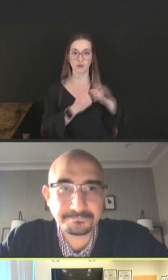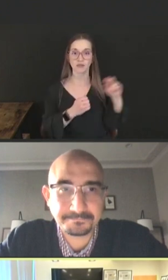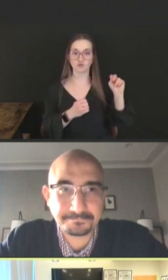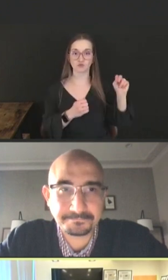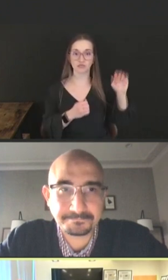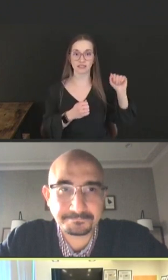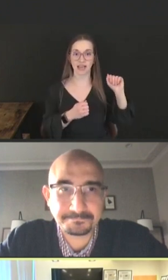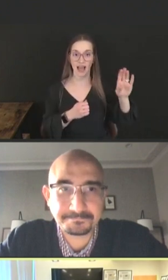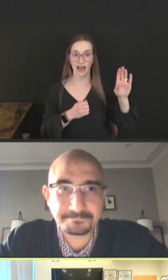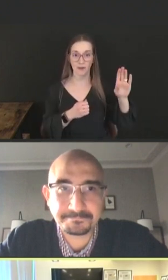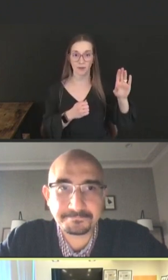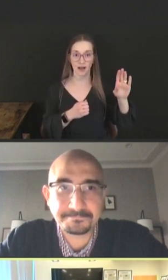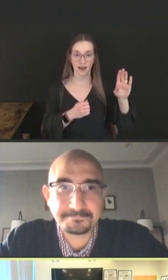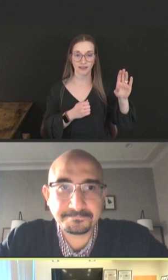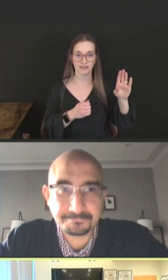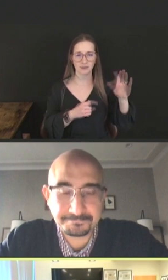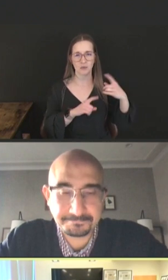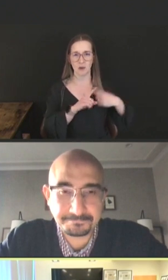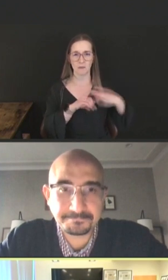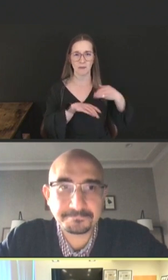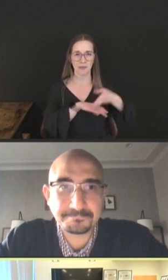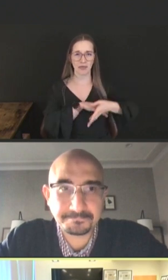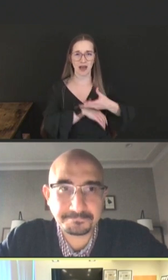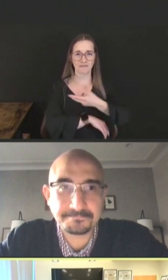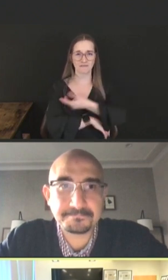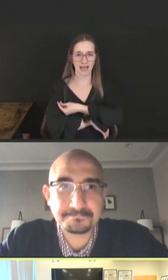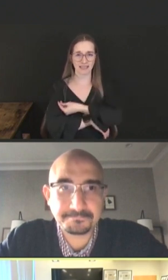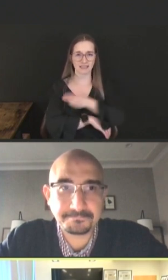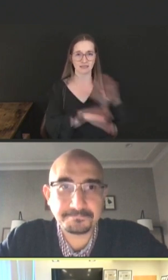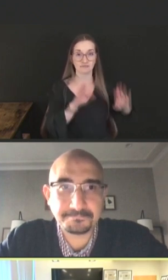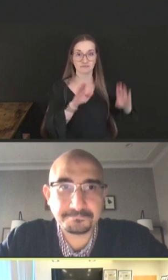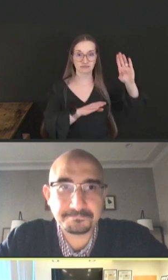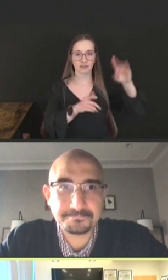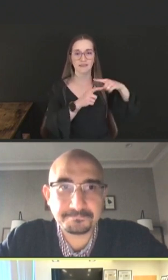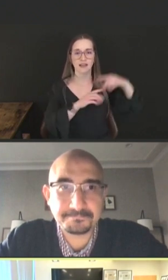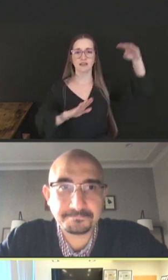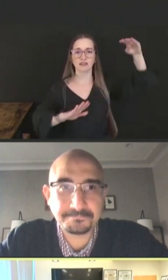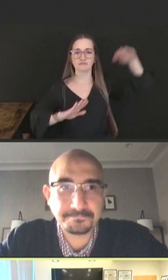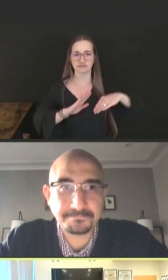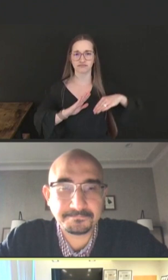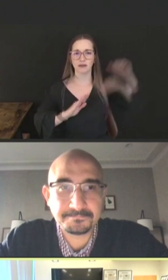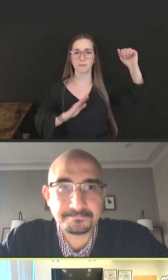shortly within one month after vaccination, sort of back down to the level it was beforehand. But